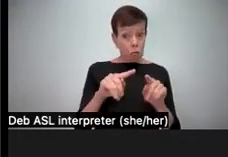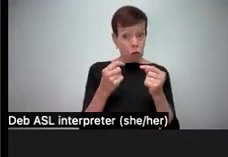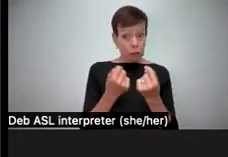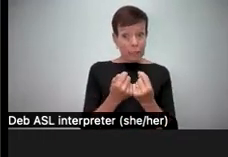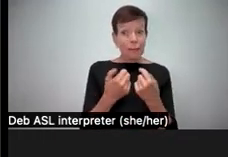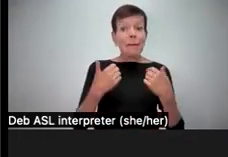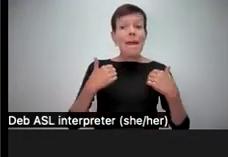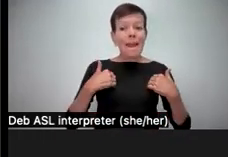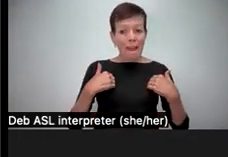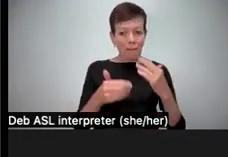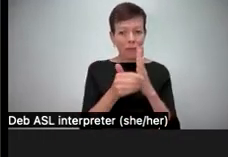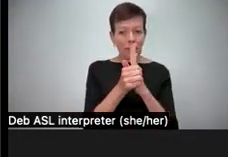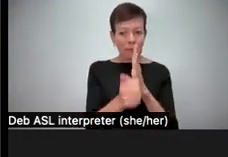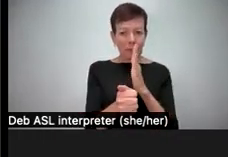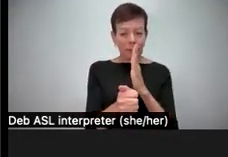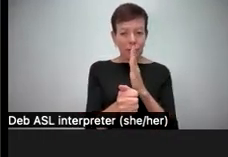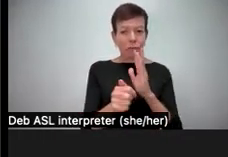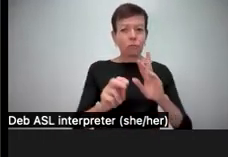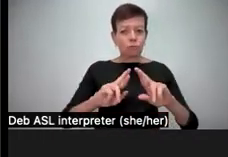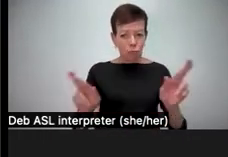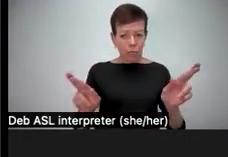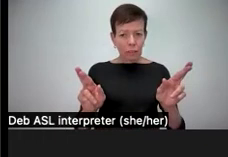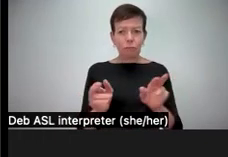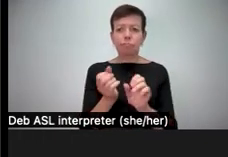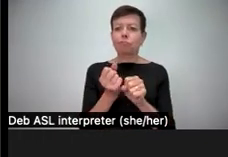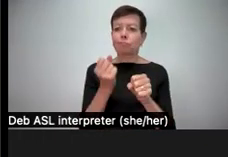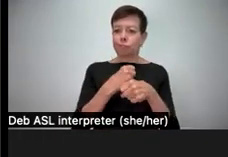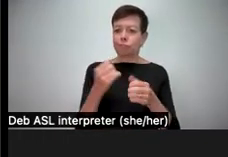the potential of their work. We're looking for applicants who have thought about the